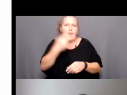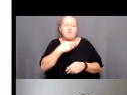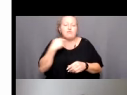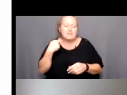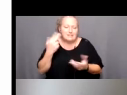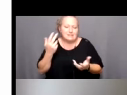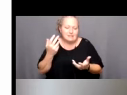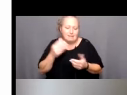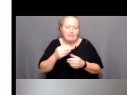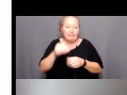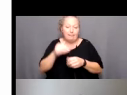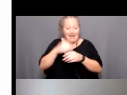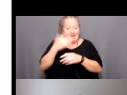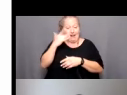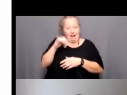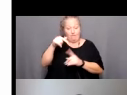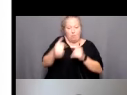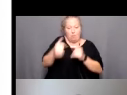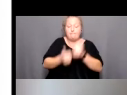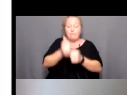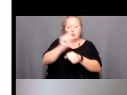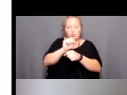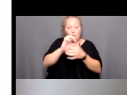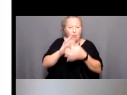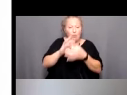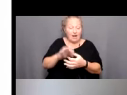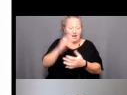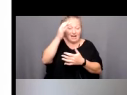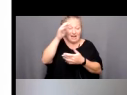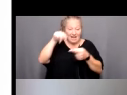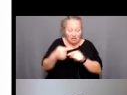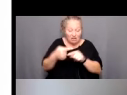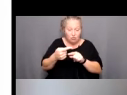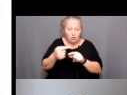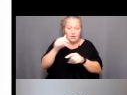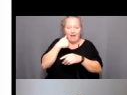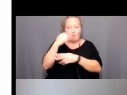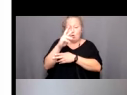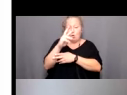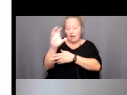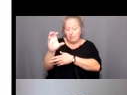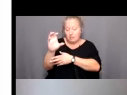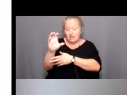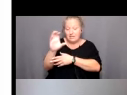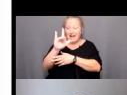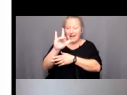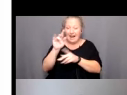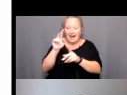In California most work related injuries resulting in workers compensation claims must be reported electronically